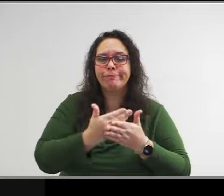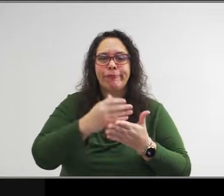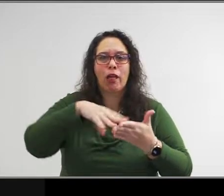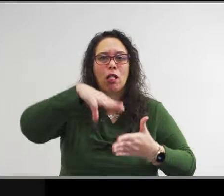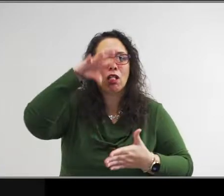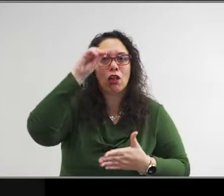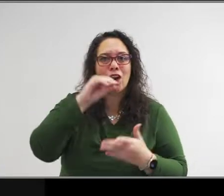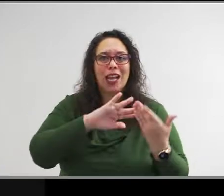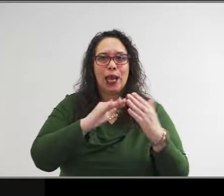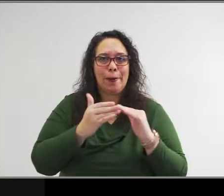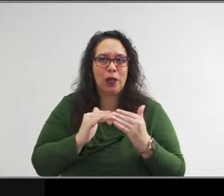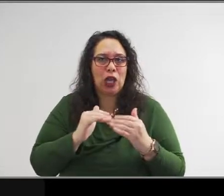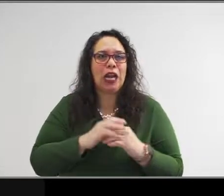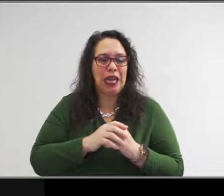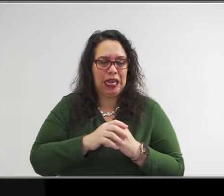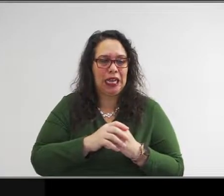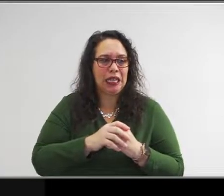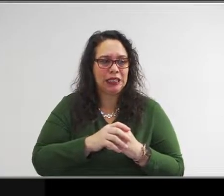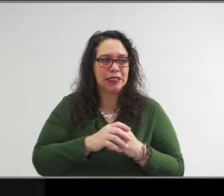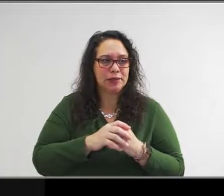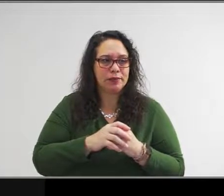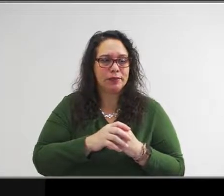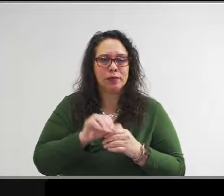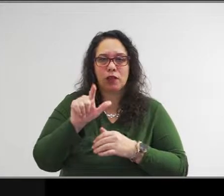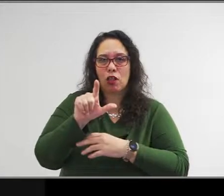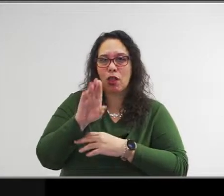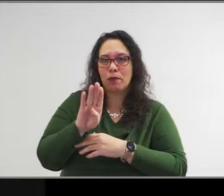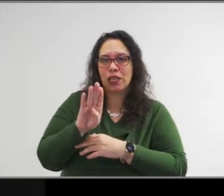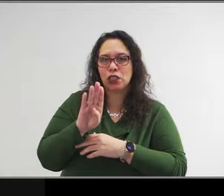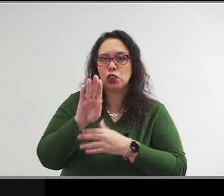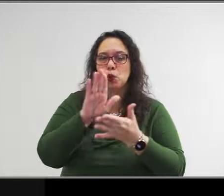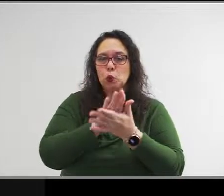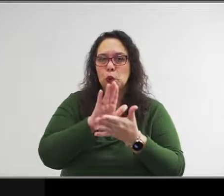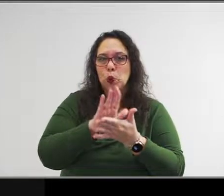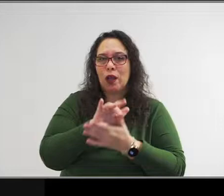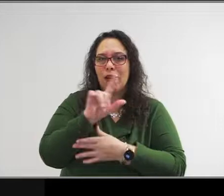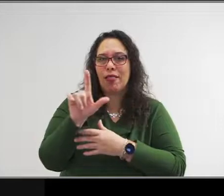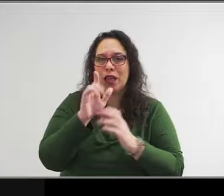On behalf of the Long Beach School Librarians Association,